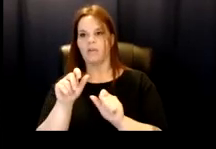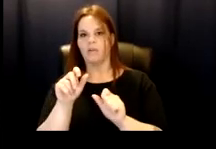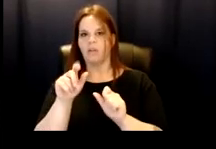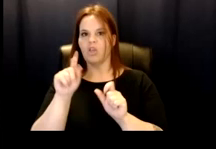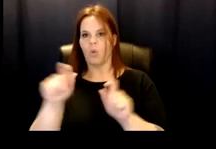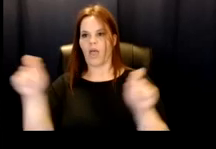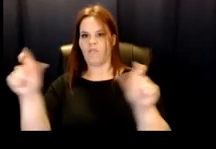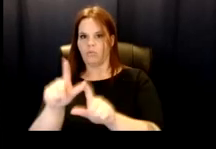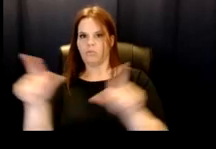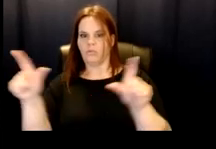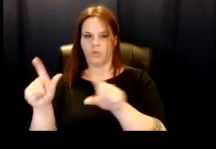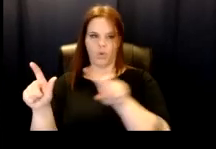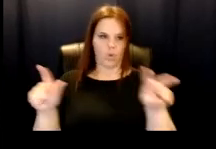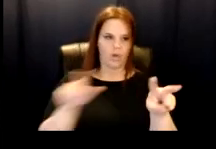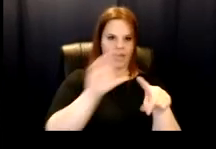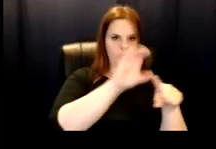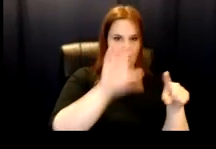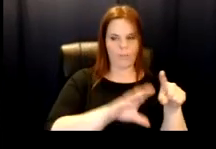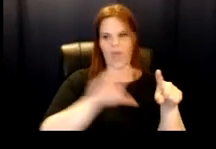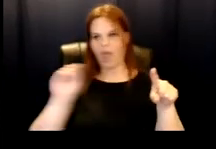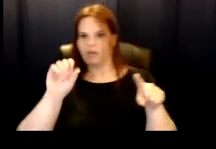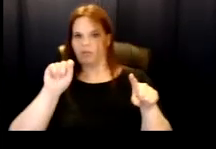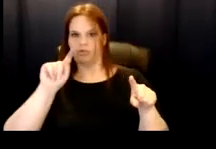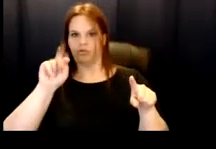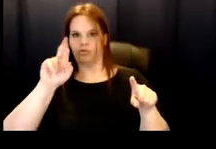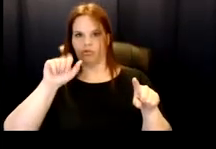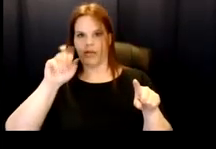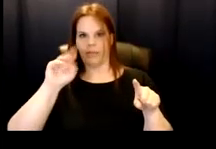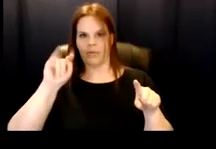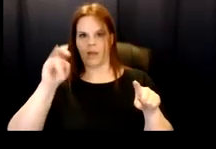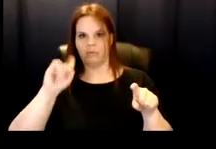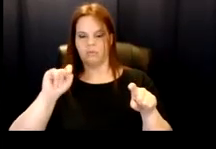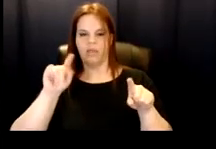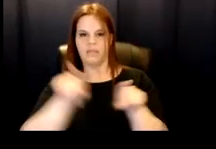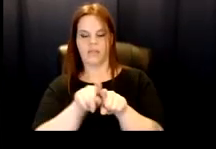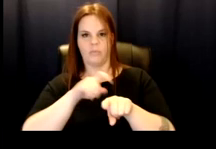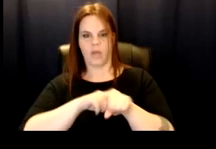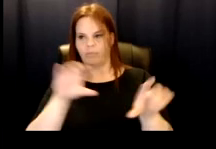platform side by side if you use a desktop computer. Zoom offers the option to mouse